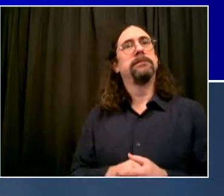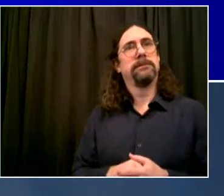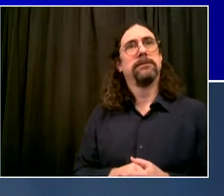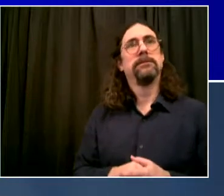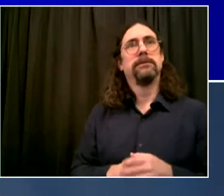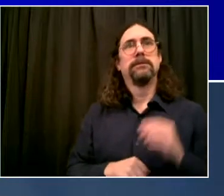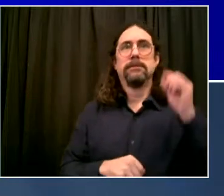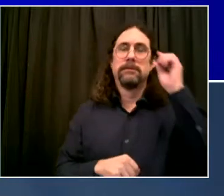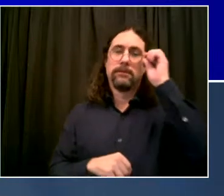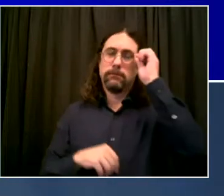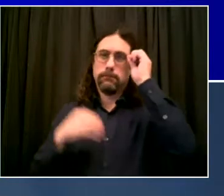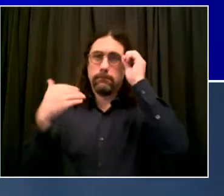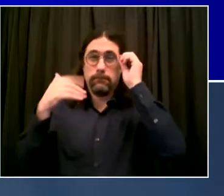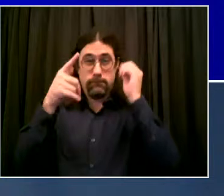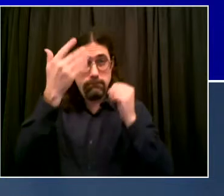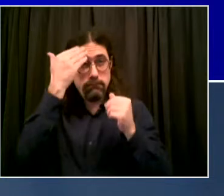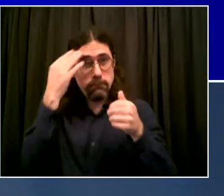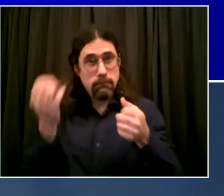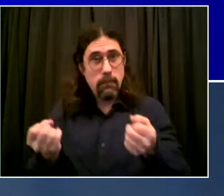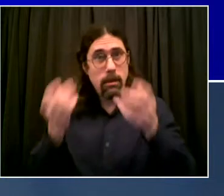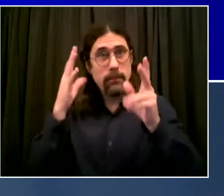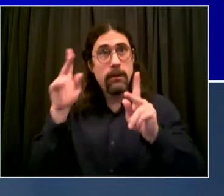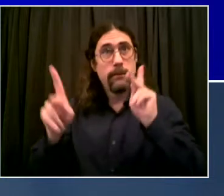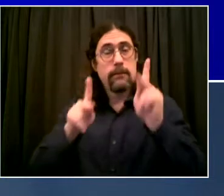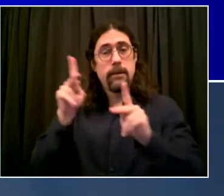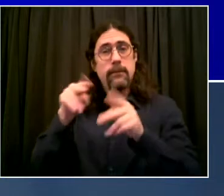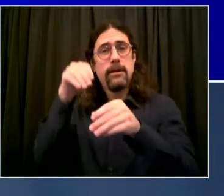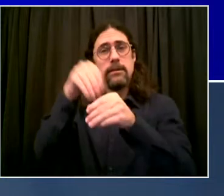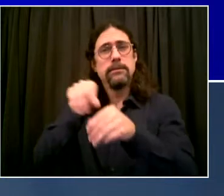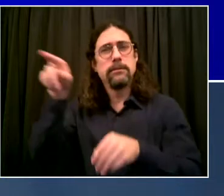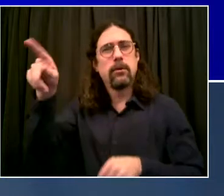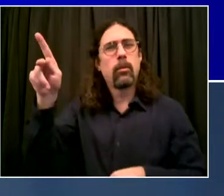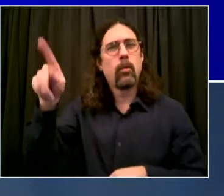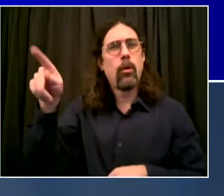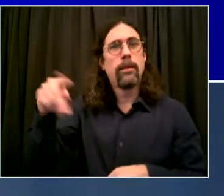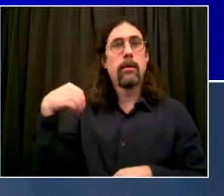POPULATION OF PORTLAND OREGON. WE'RE GOING TO KEEP GIVING YOU UPDATES EACH DAY AND COMPARE WITH OTHER PLACES AROUND THE